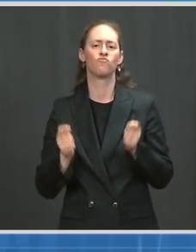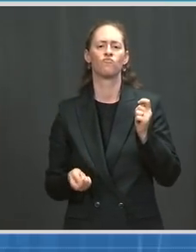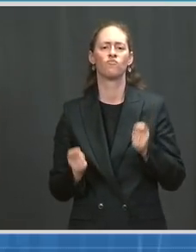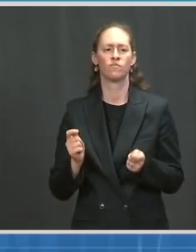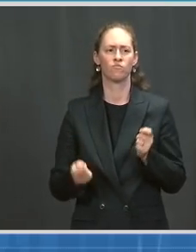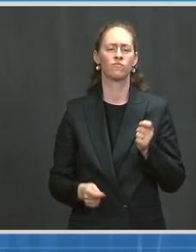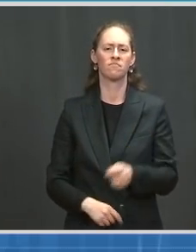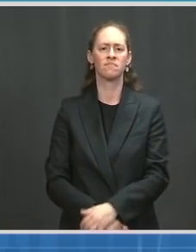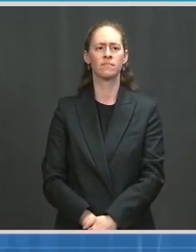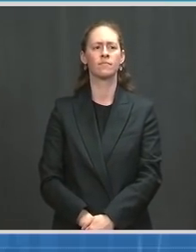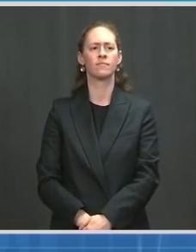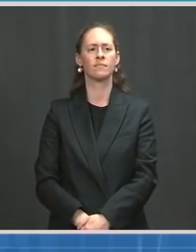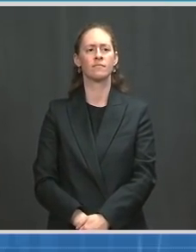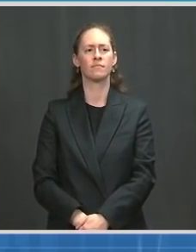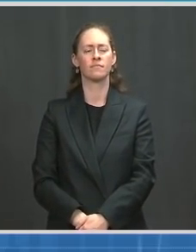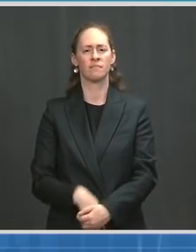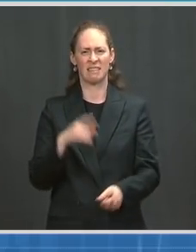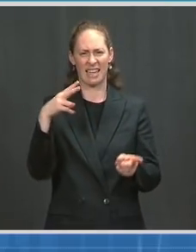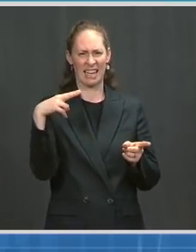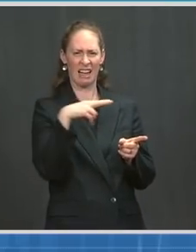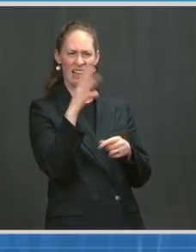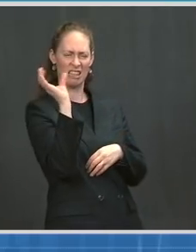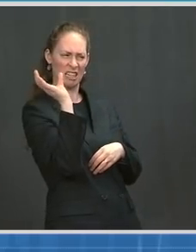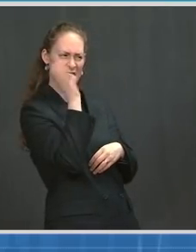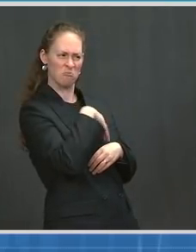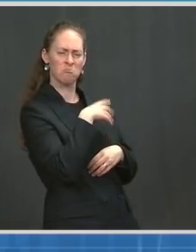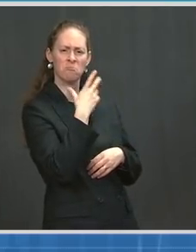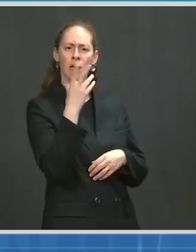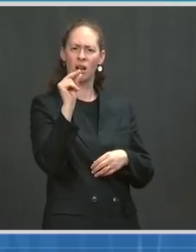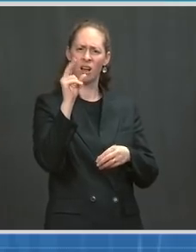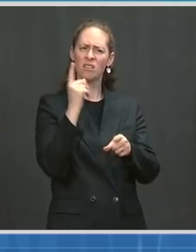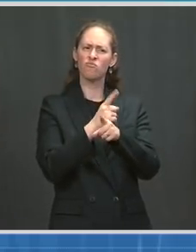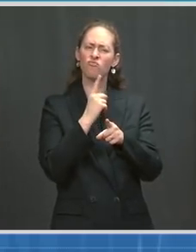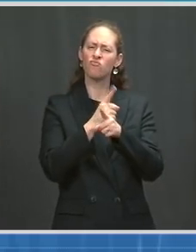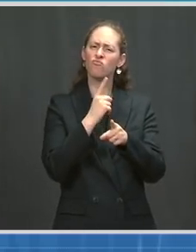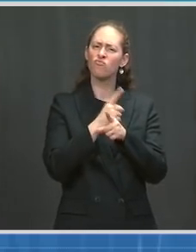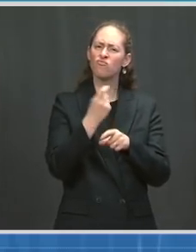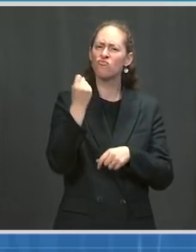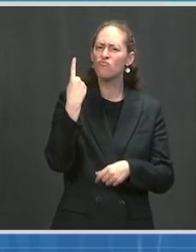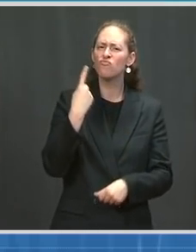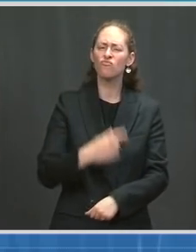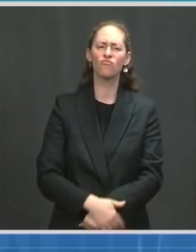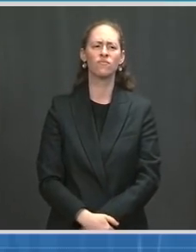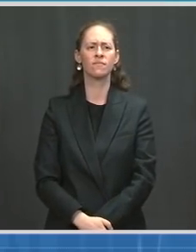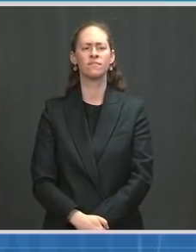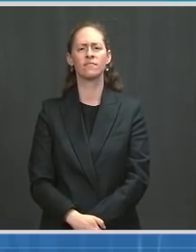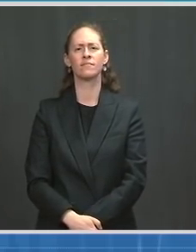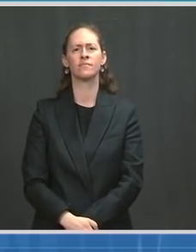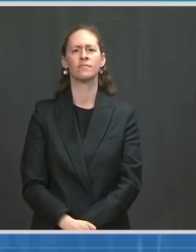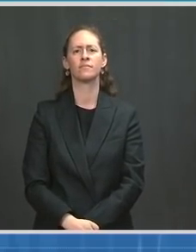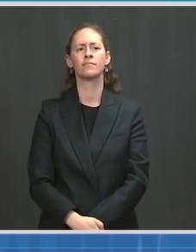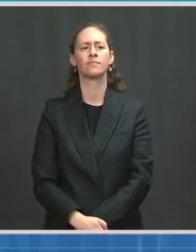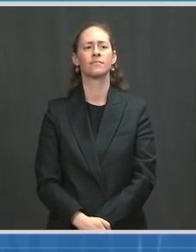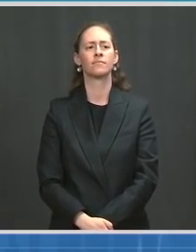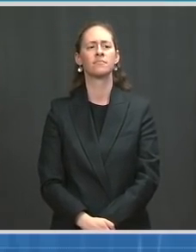I'd say that's understandable. Mr. Slavitt: Dr. Walensky? Dr. Walensky: And I would -- thank you. I would echo much of what Dr. Fauci had said.